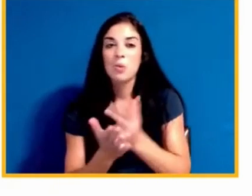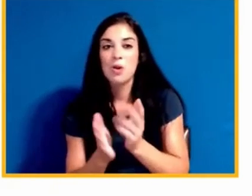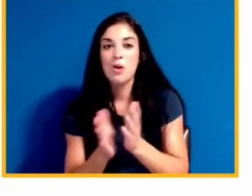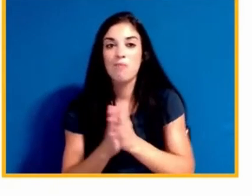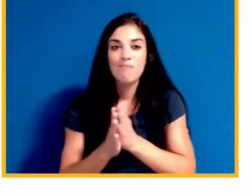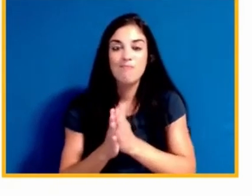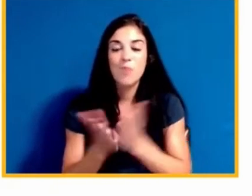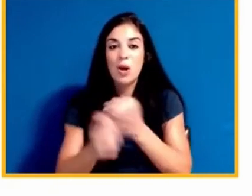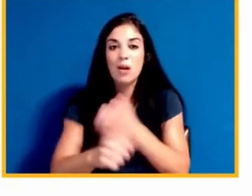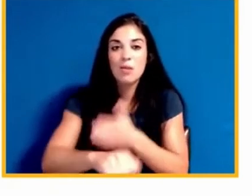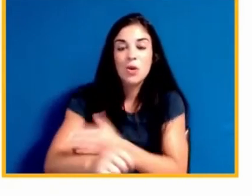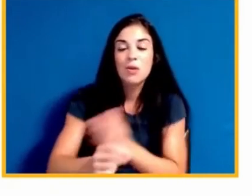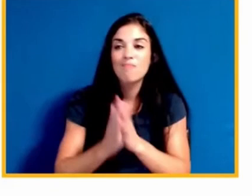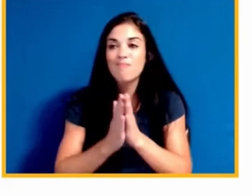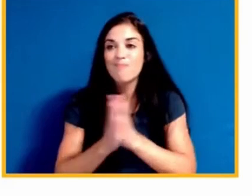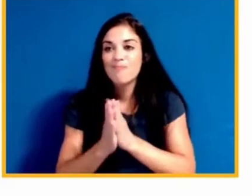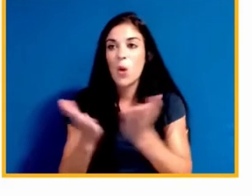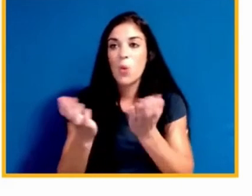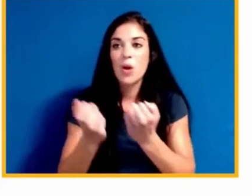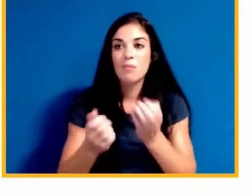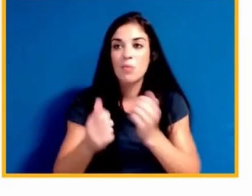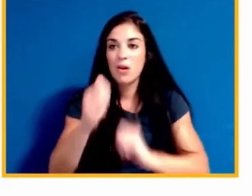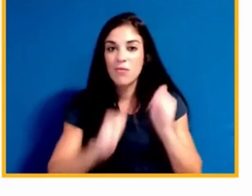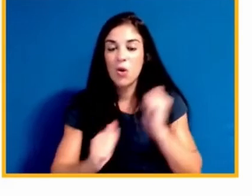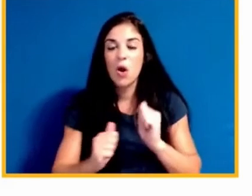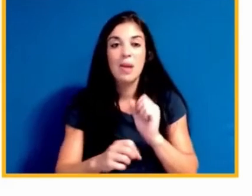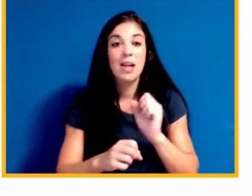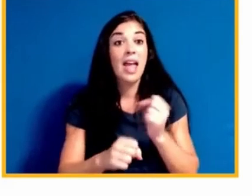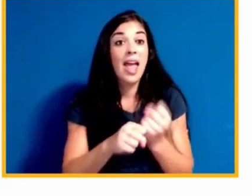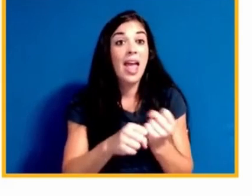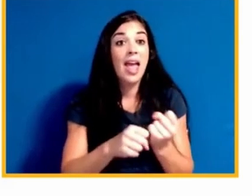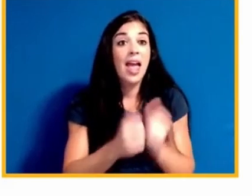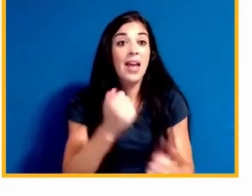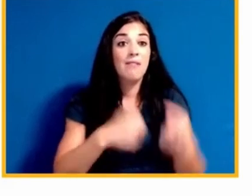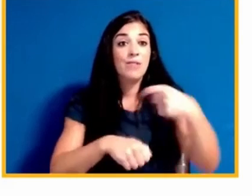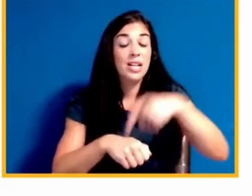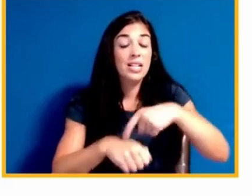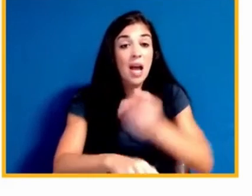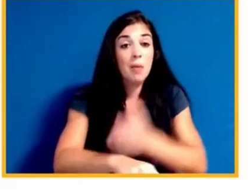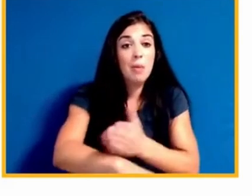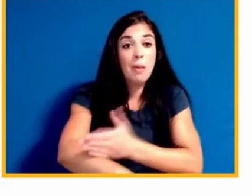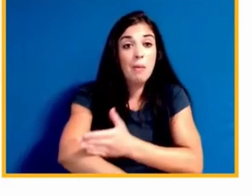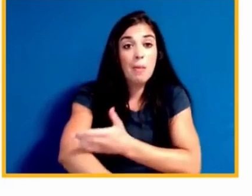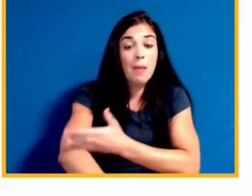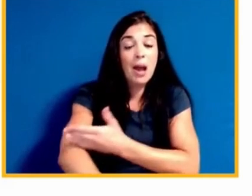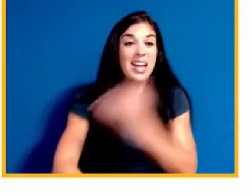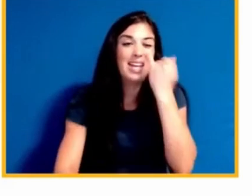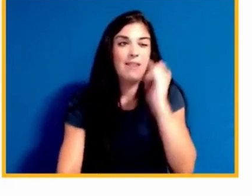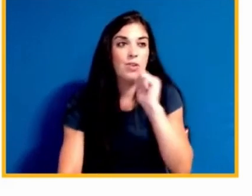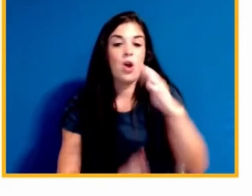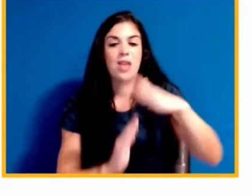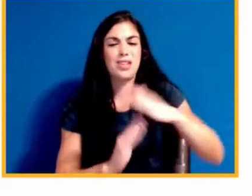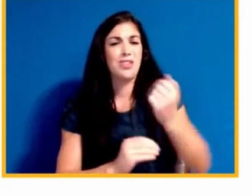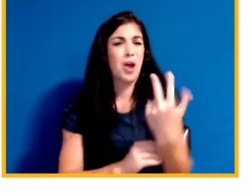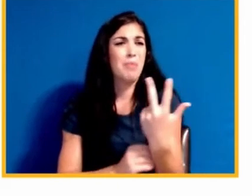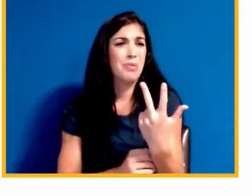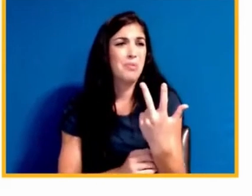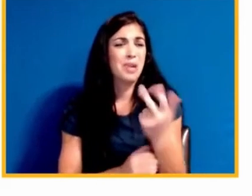and hungry to do better each time, because even if you're not making it to the top three or whatnot every single competition,